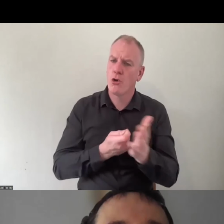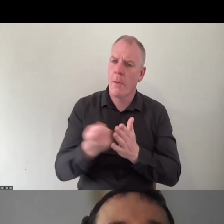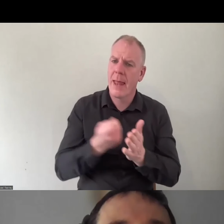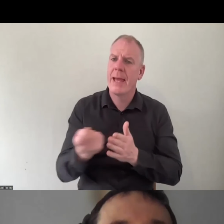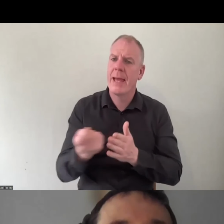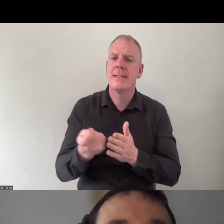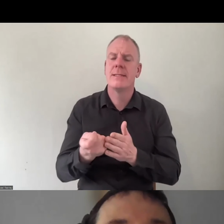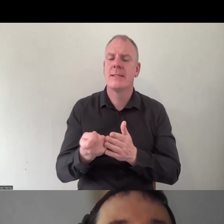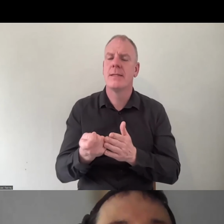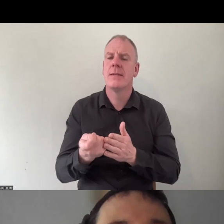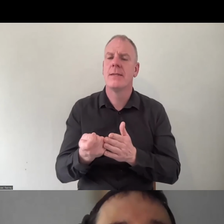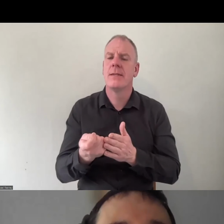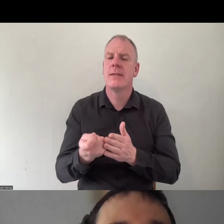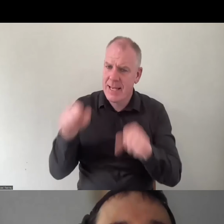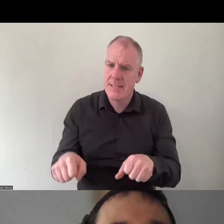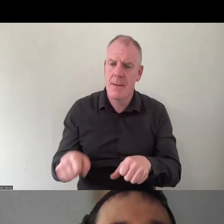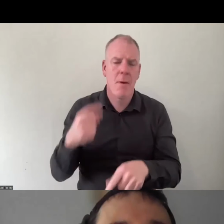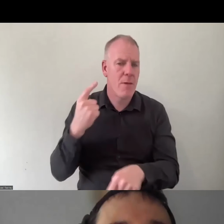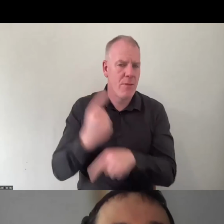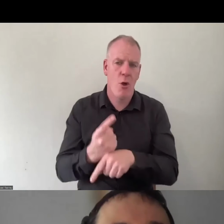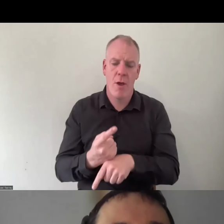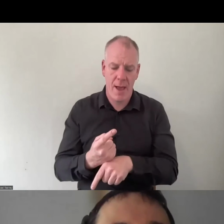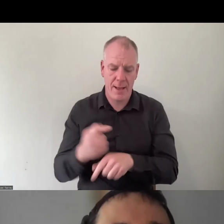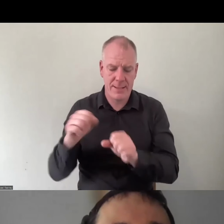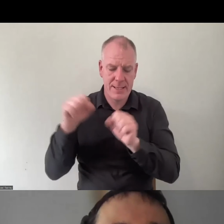and that that mechanism is also accessible.